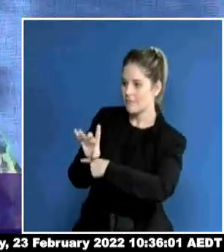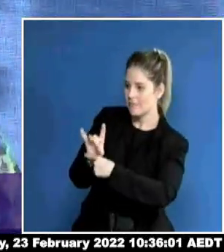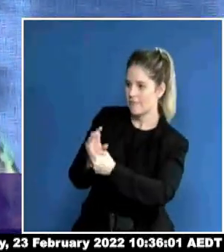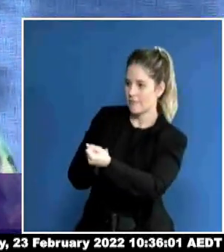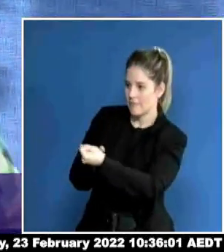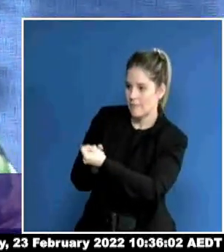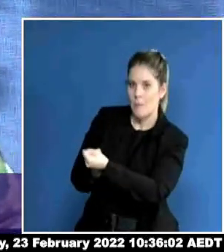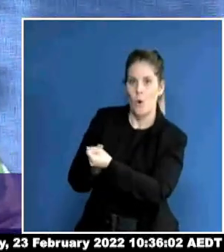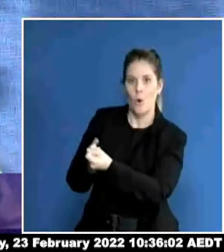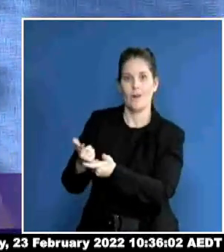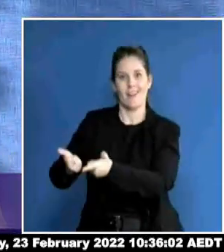the workplace.